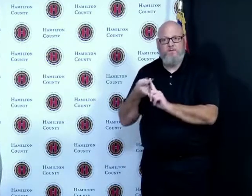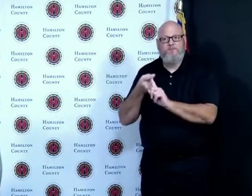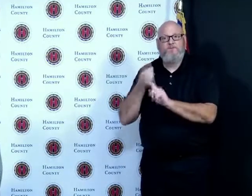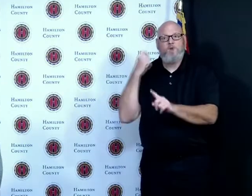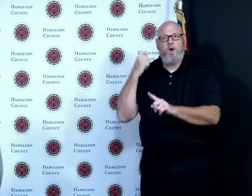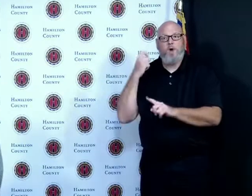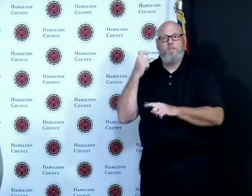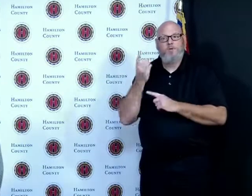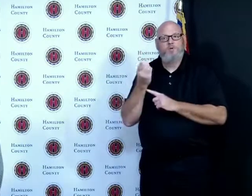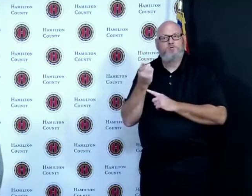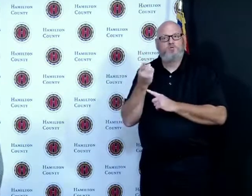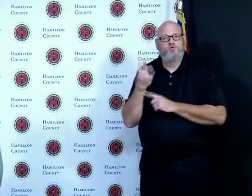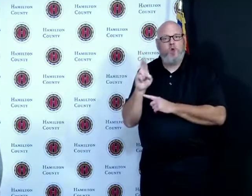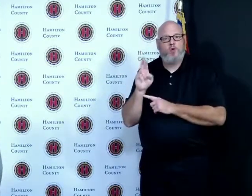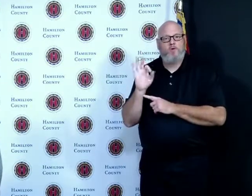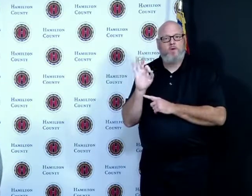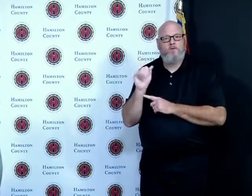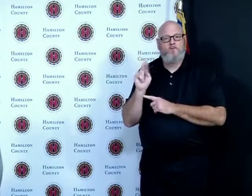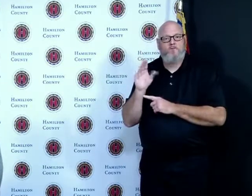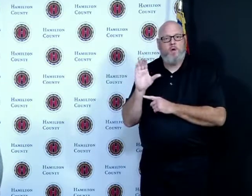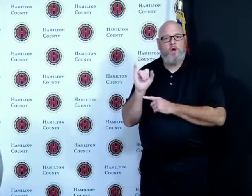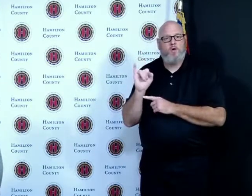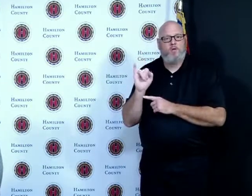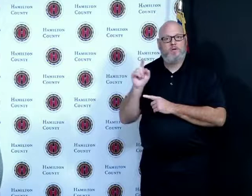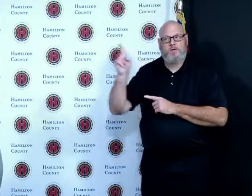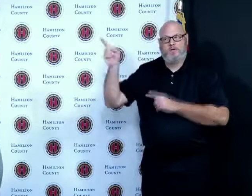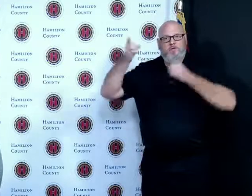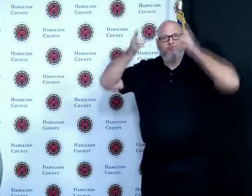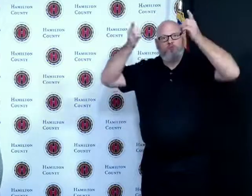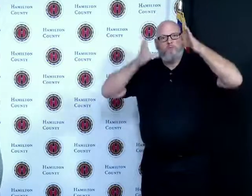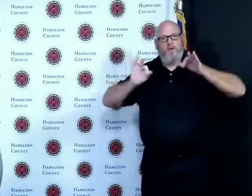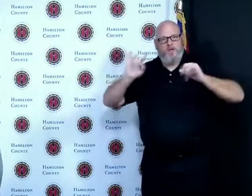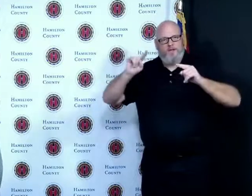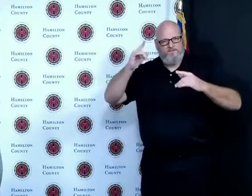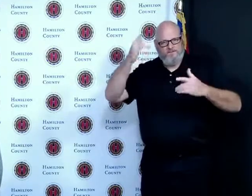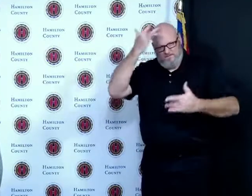information differently and so we have been working very hard to work on messaging that